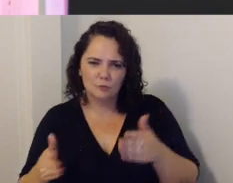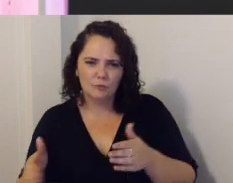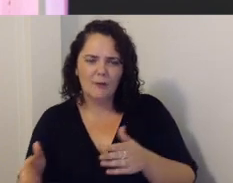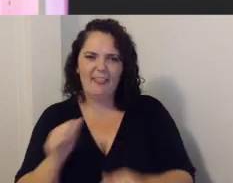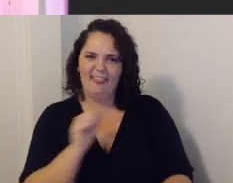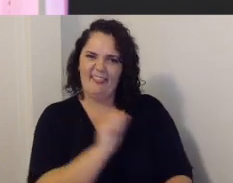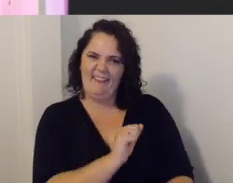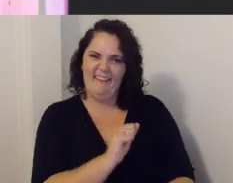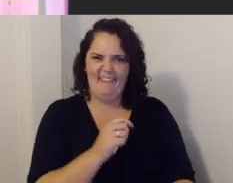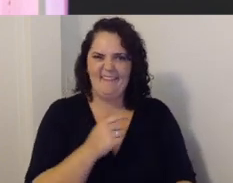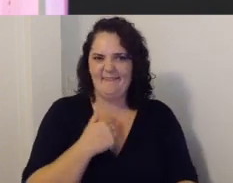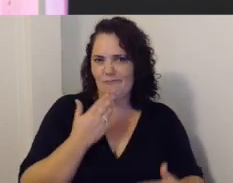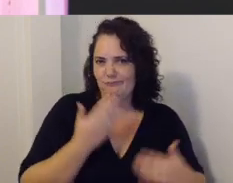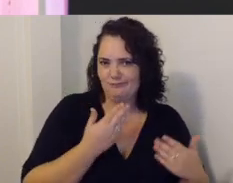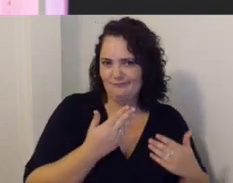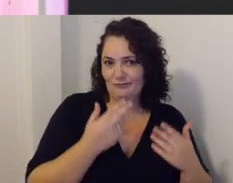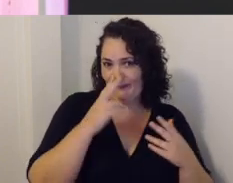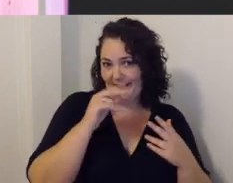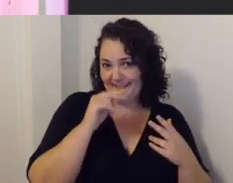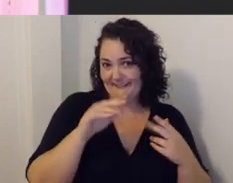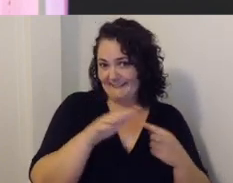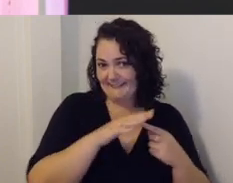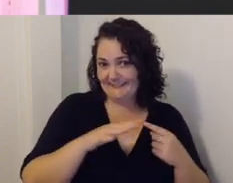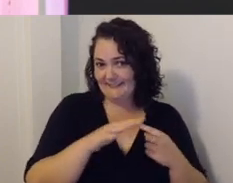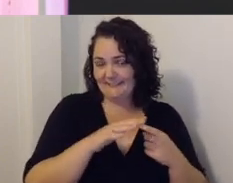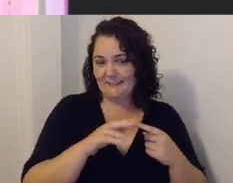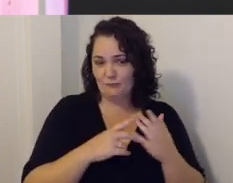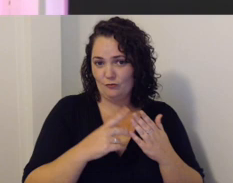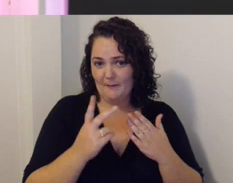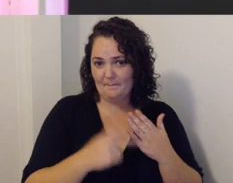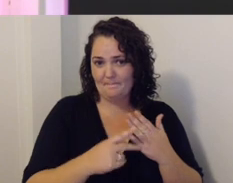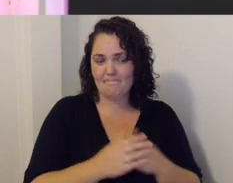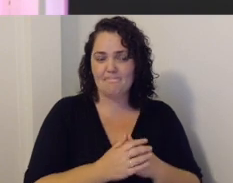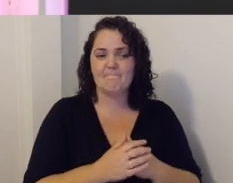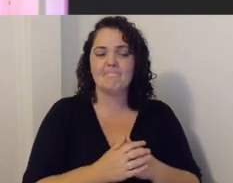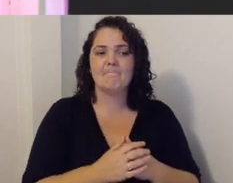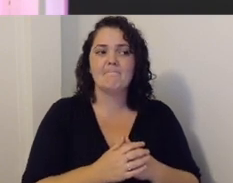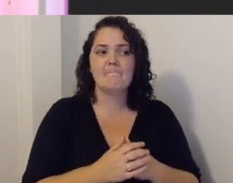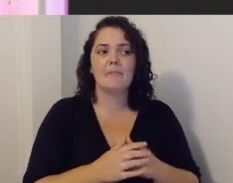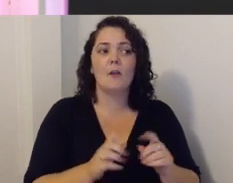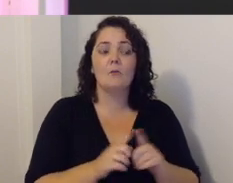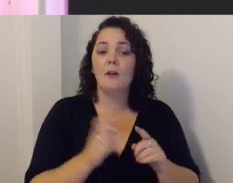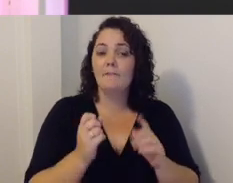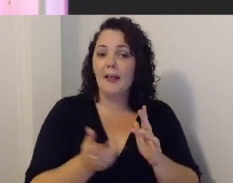exemplified in the show um there are also the Up Late programs coming up um in uh coming up